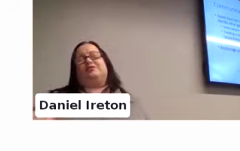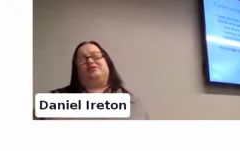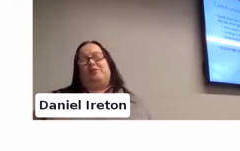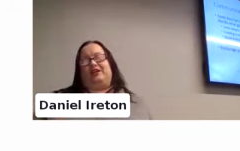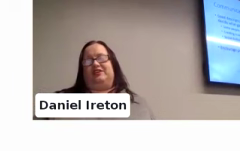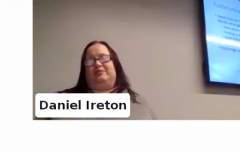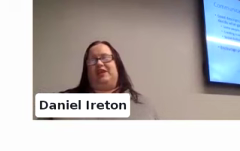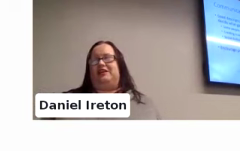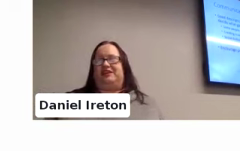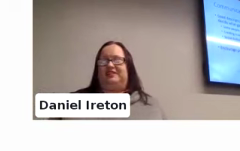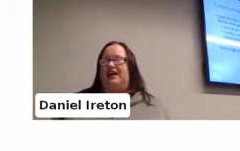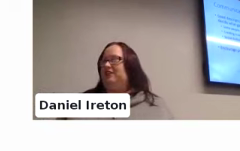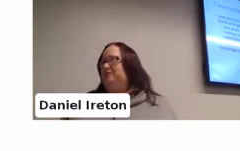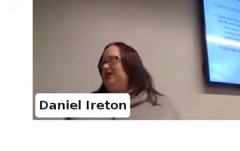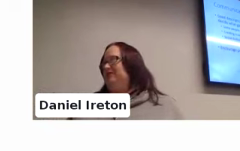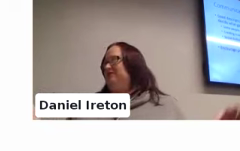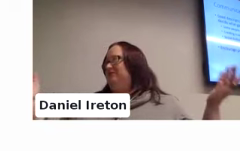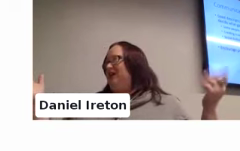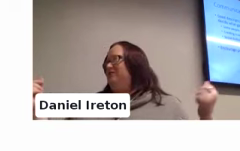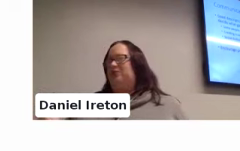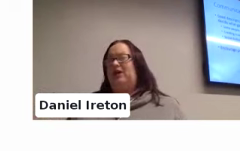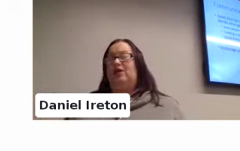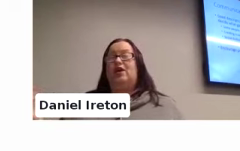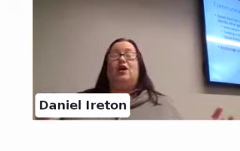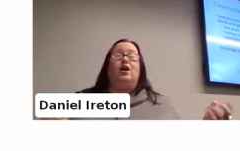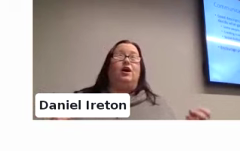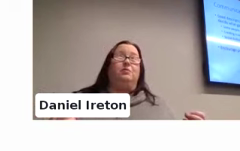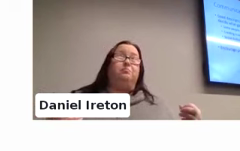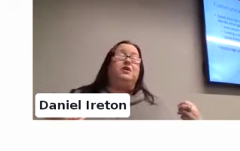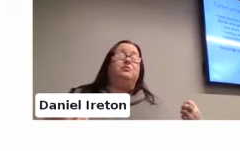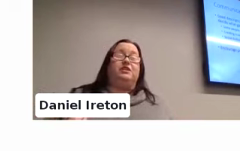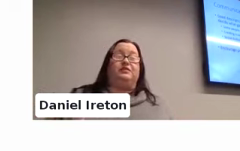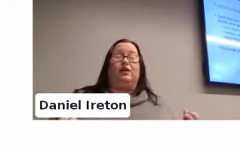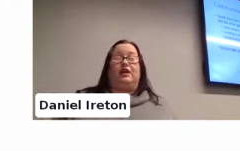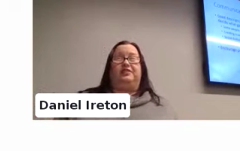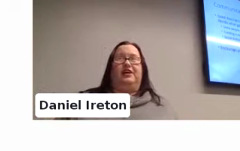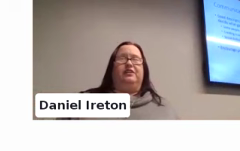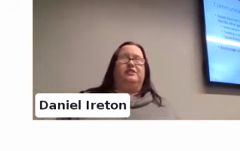Good descriptions of the games and/or modifications really allow people to make an informed decision about whether or not the game is going to work for them.